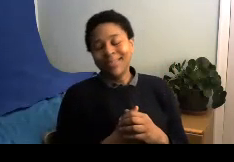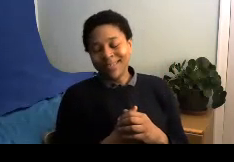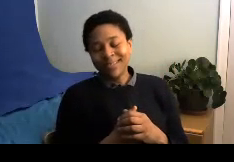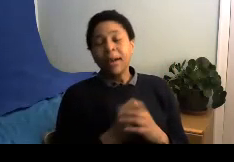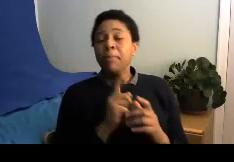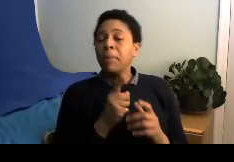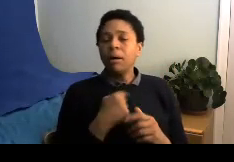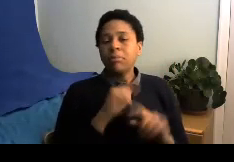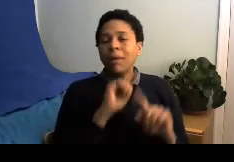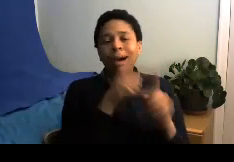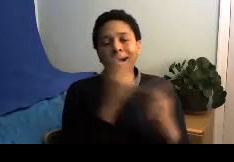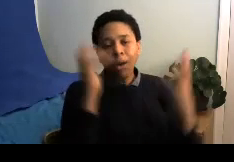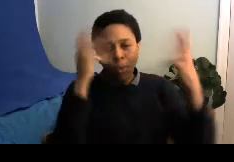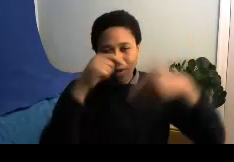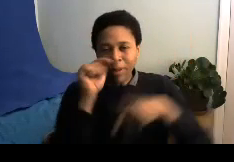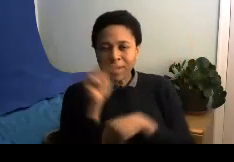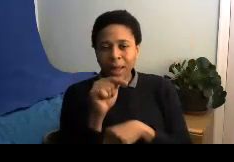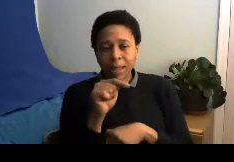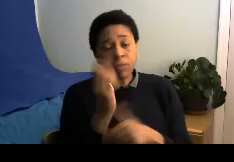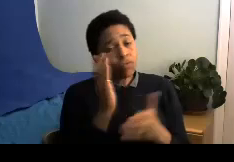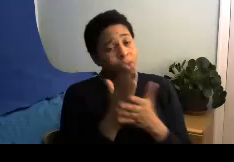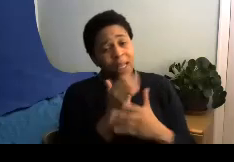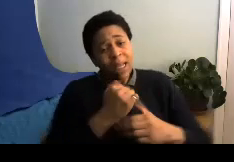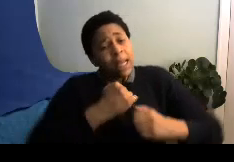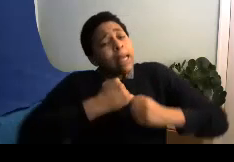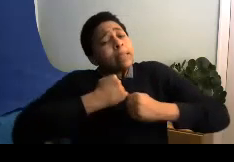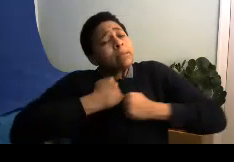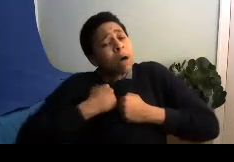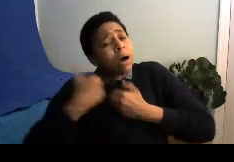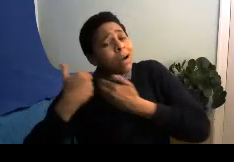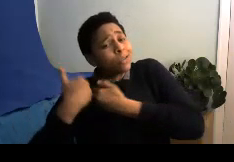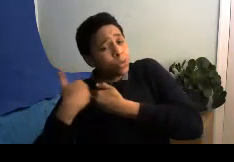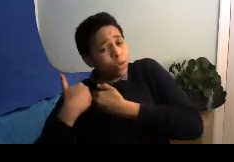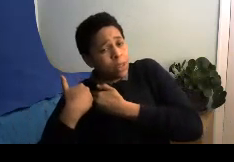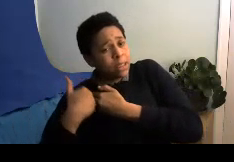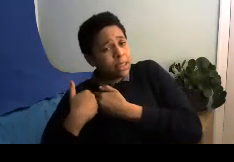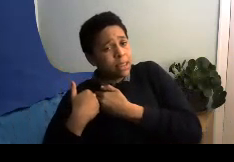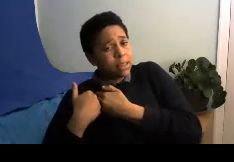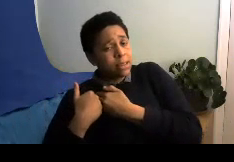about that. It's my responsibility to tell the story